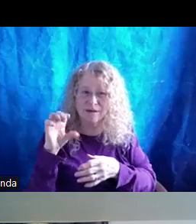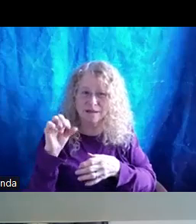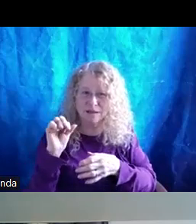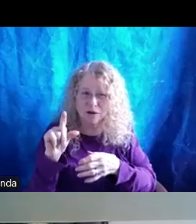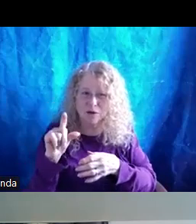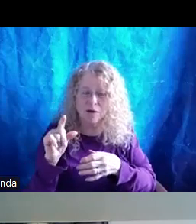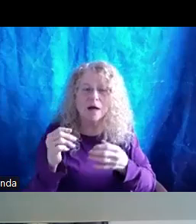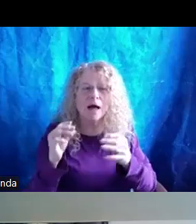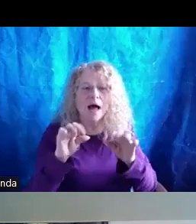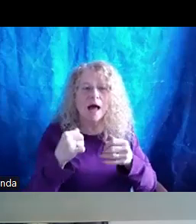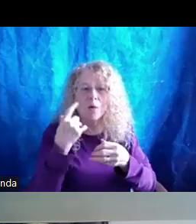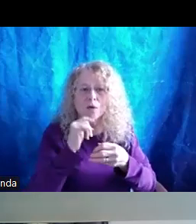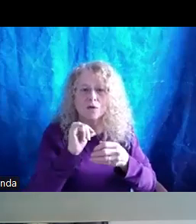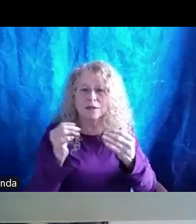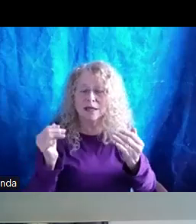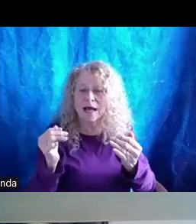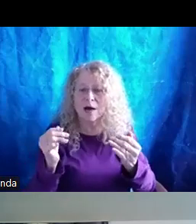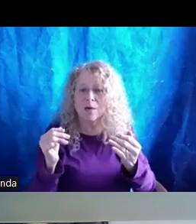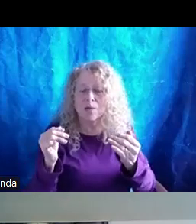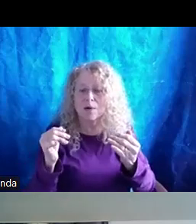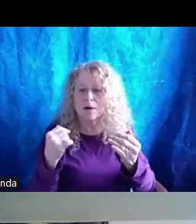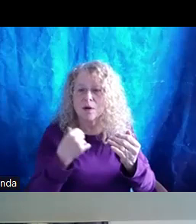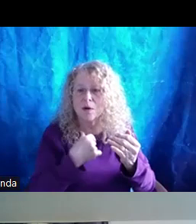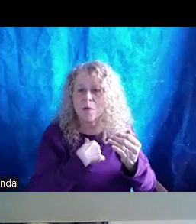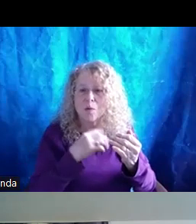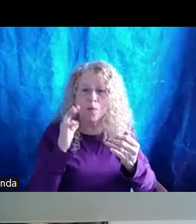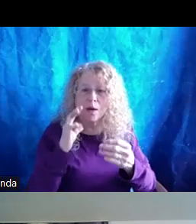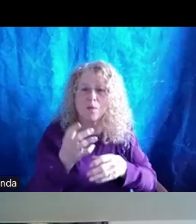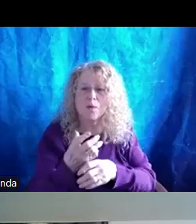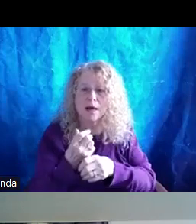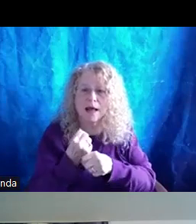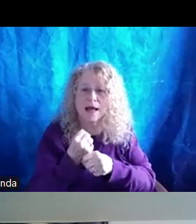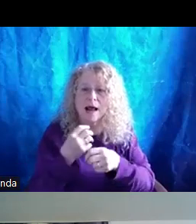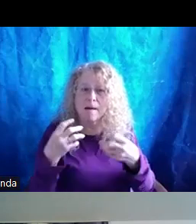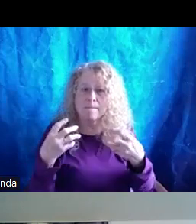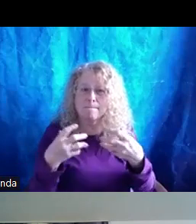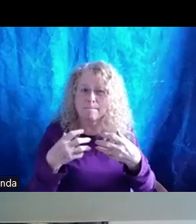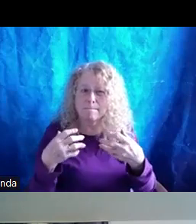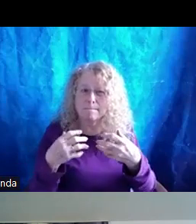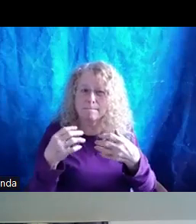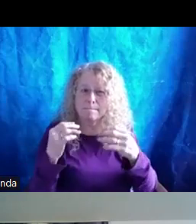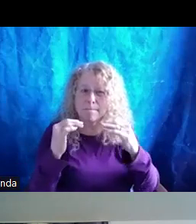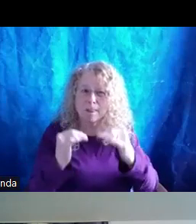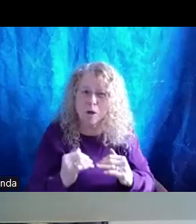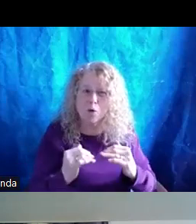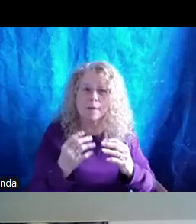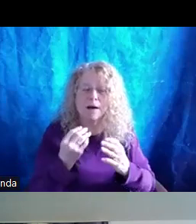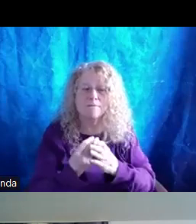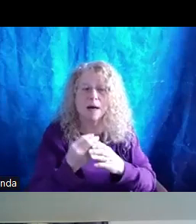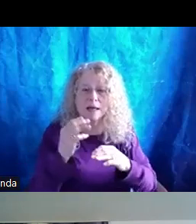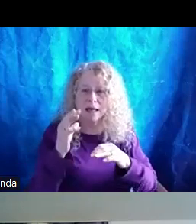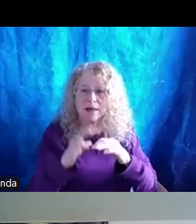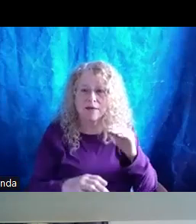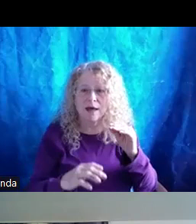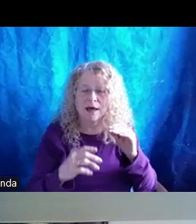NOW IS WE ARE LIKELY GOING TO RECEIVE A MUCH LOWER AMOUNT OF MONEY THAN WHAT WOULD BE NEEDED,